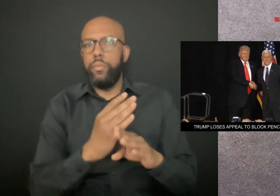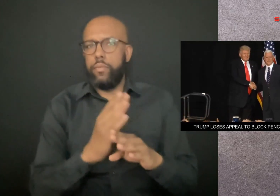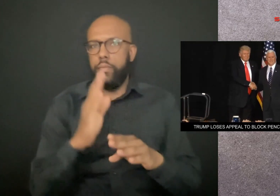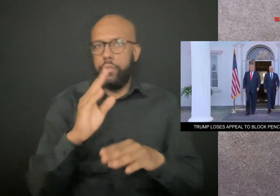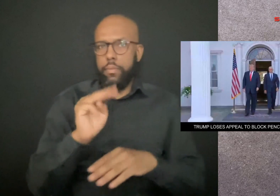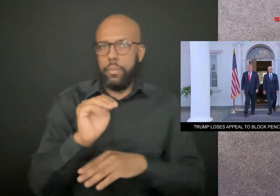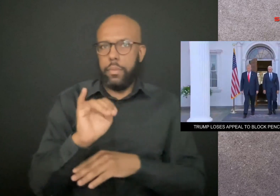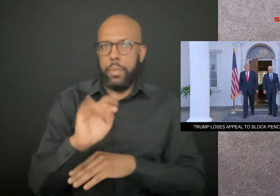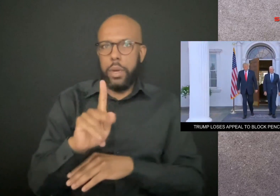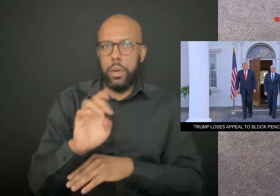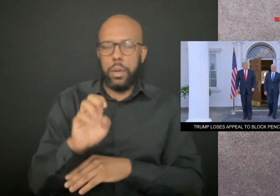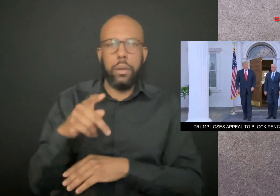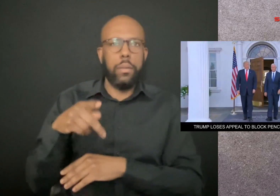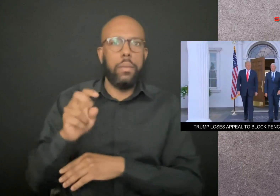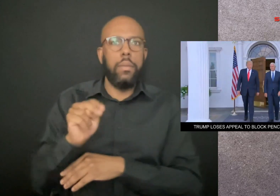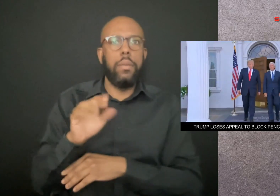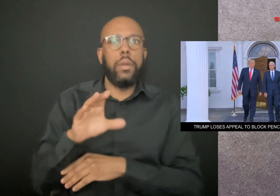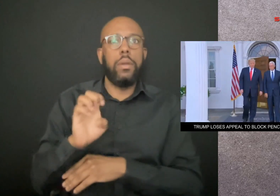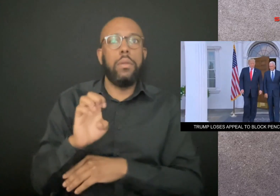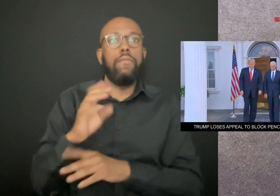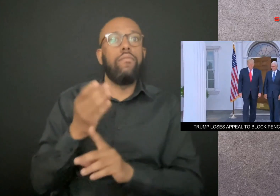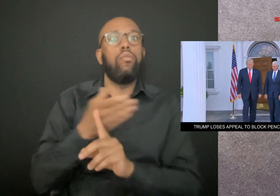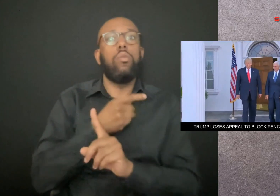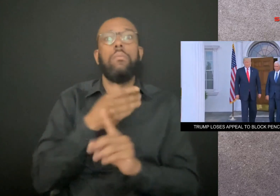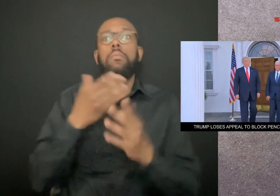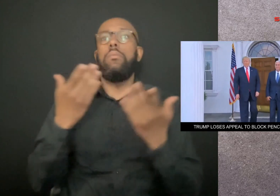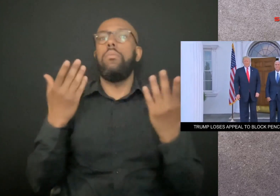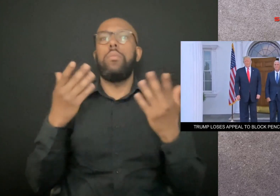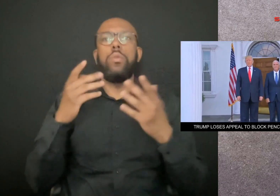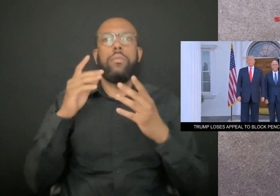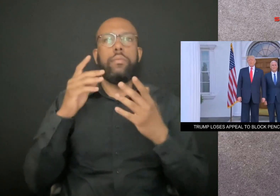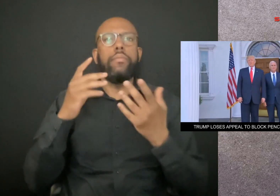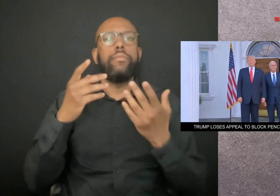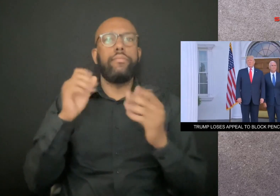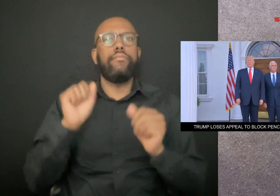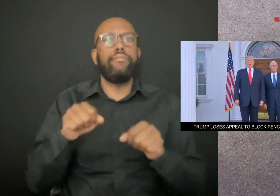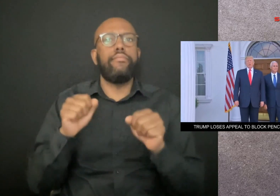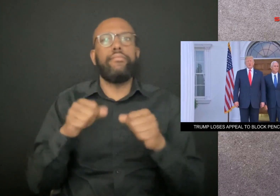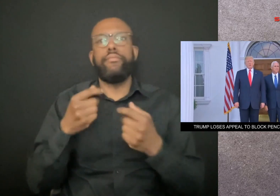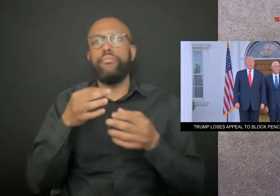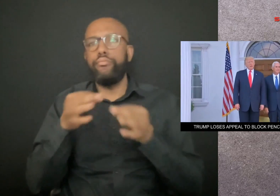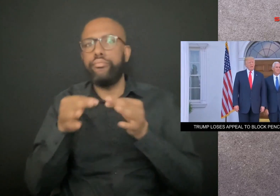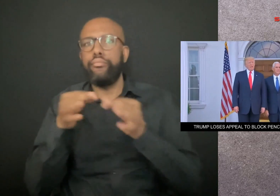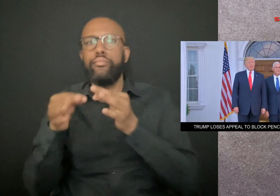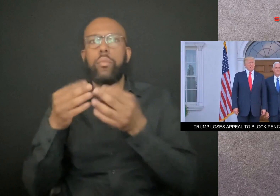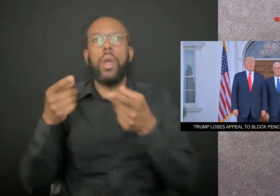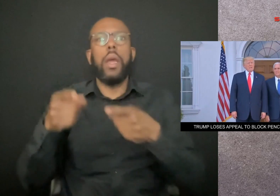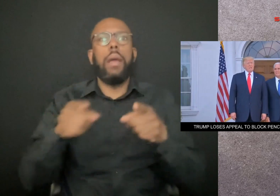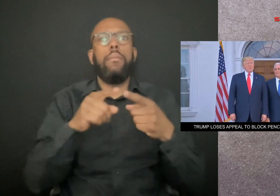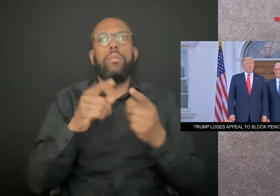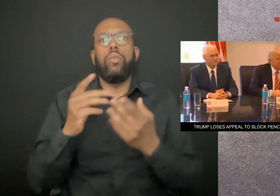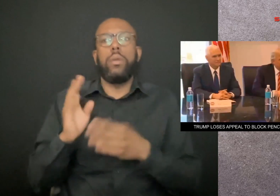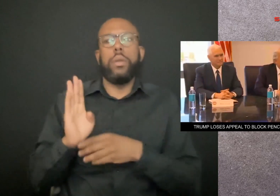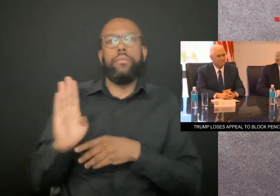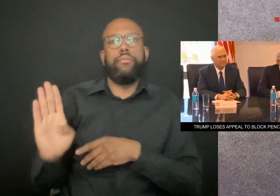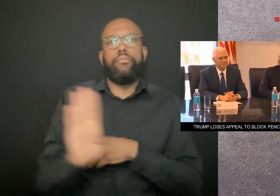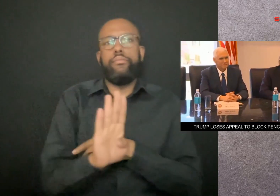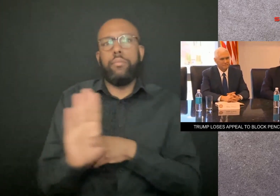Donald Trump's attempt to prevent Mike Pence from testifying about their direct conversations. has failed